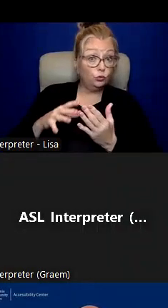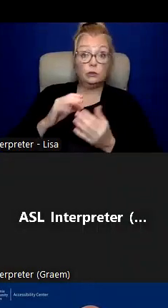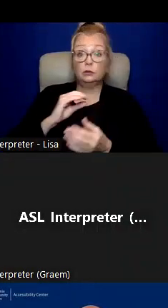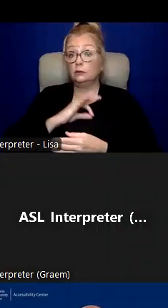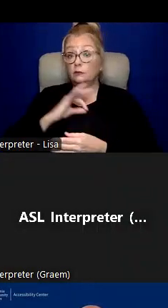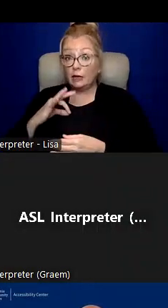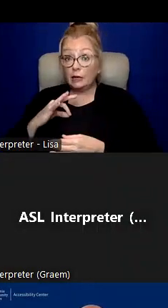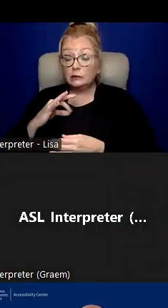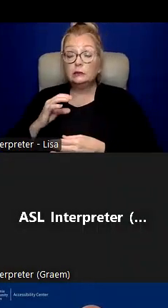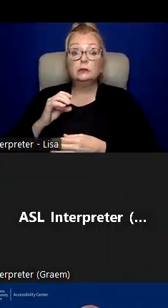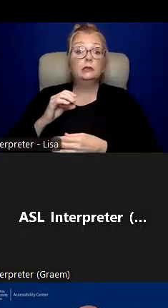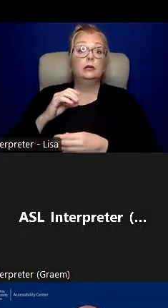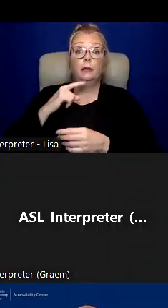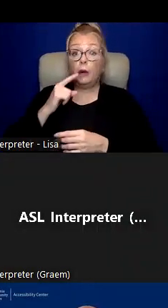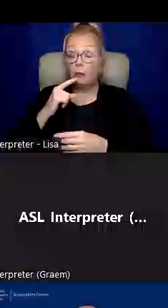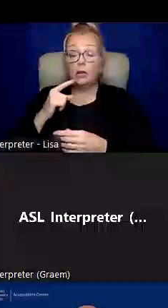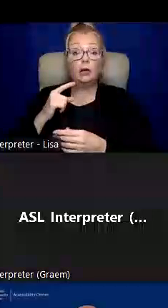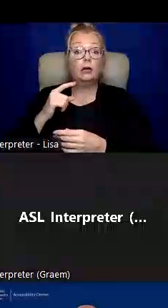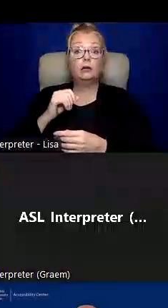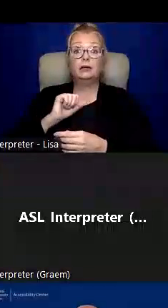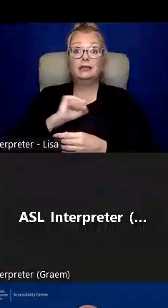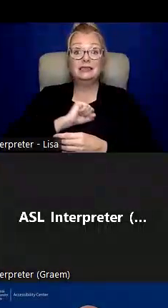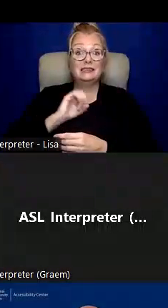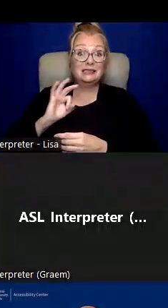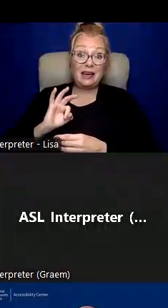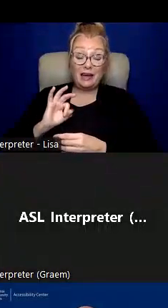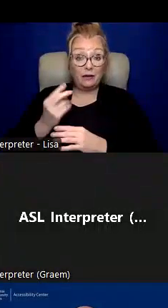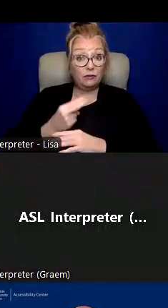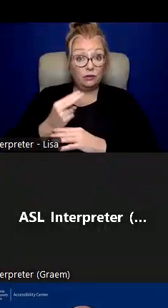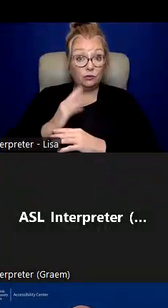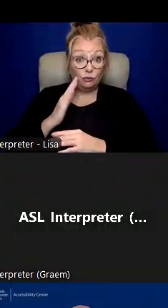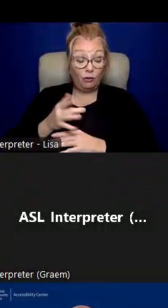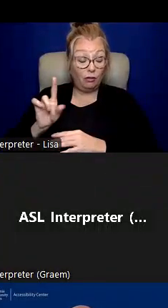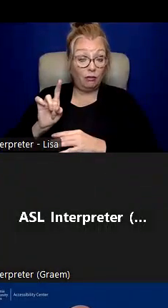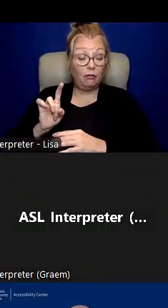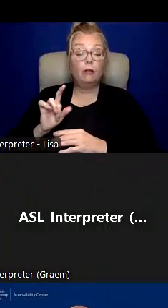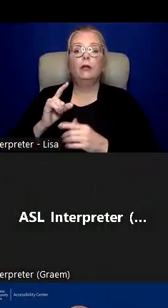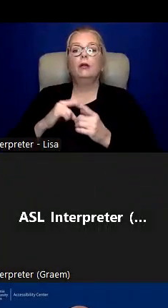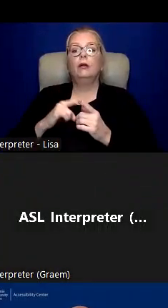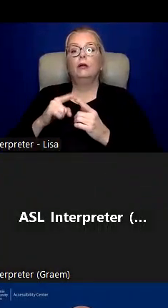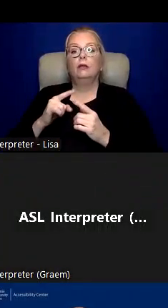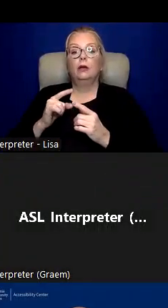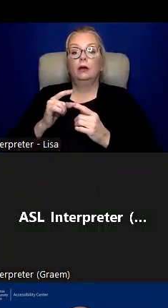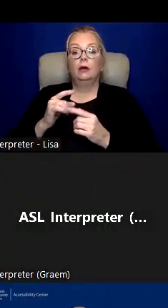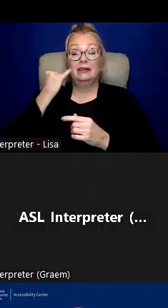Are the public or staff going to use this? And then if you check the box for any one of those user types,